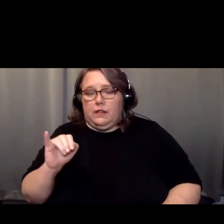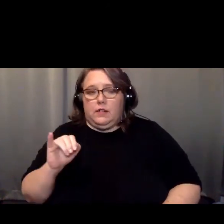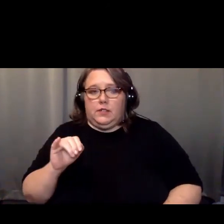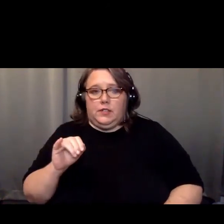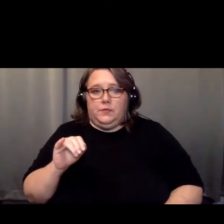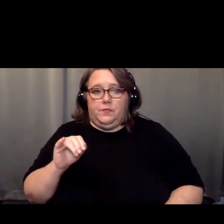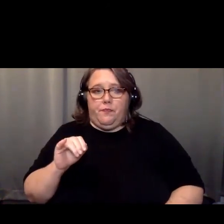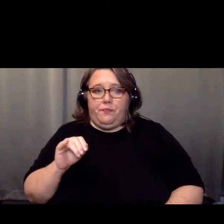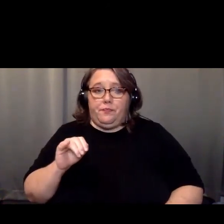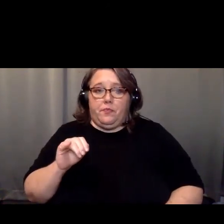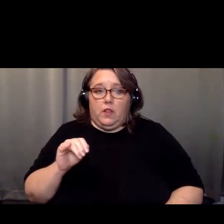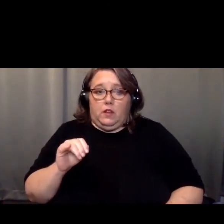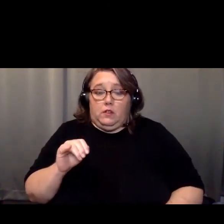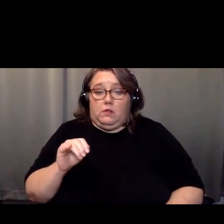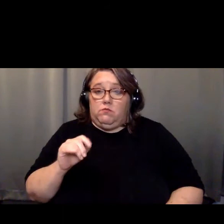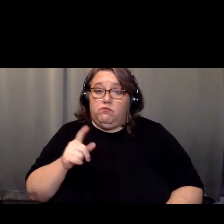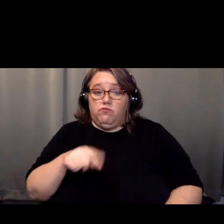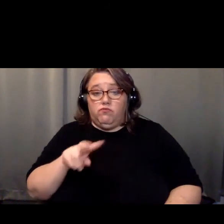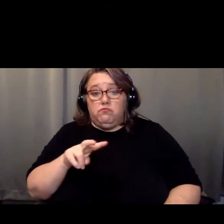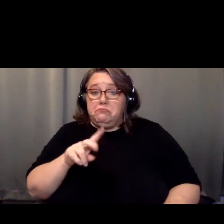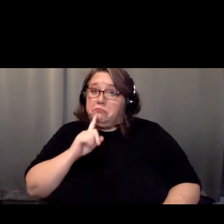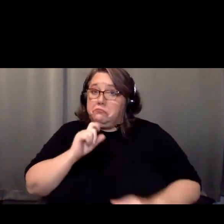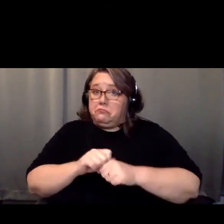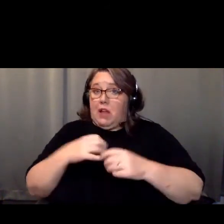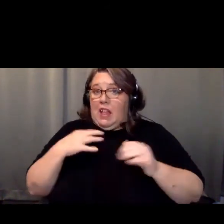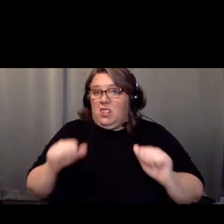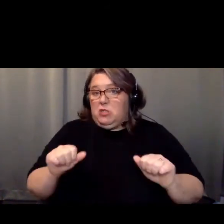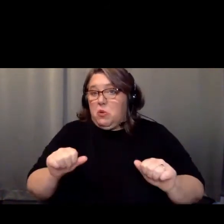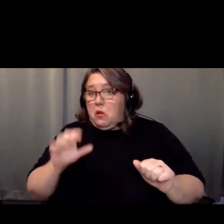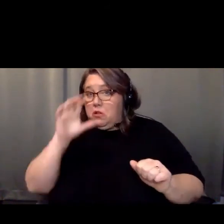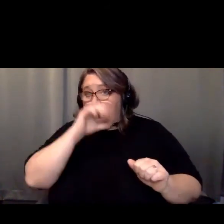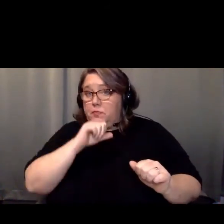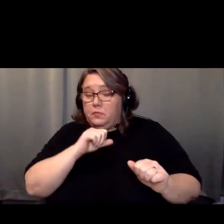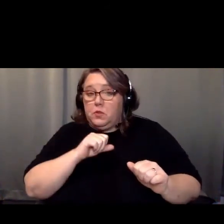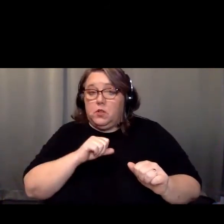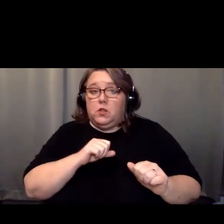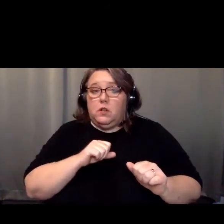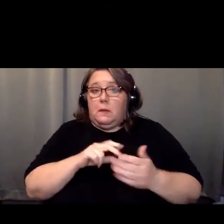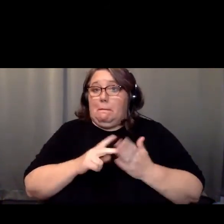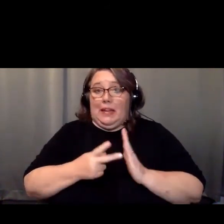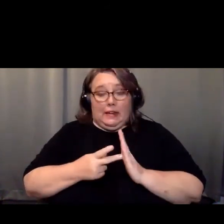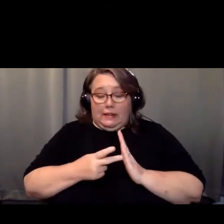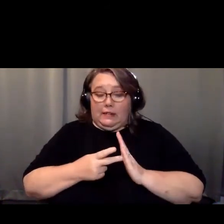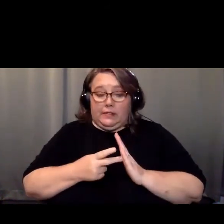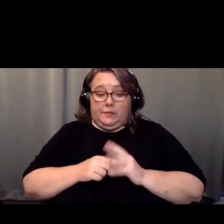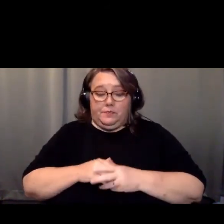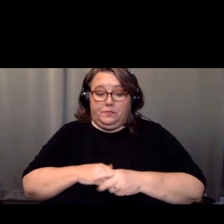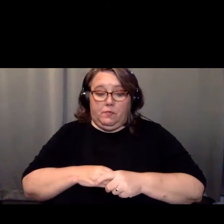they are presumed to be eligible for services, meaning that the program can automatically decide